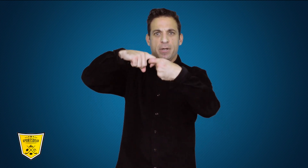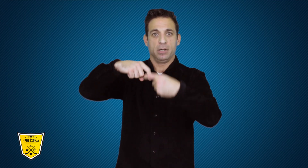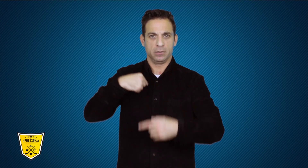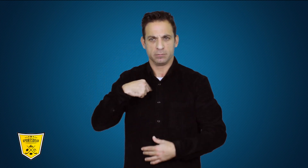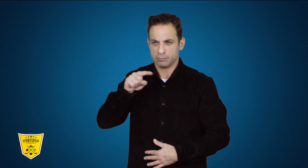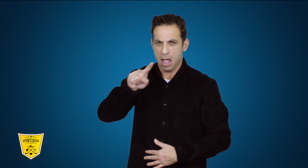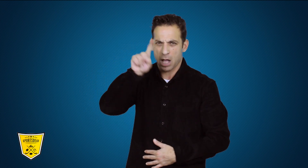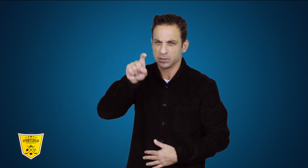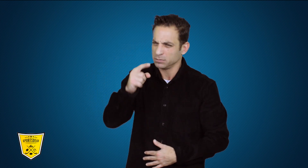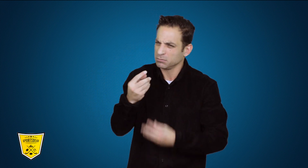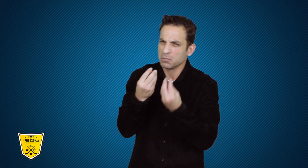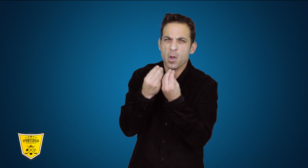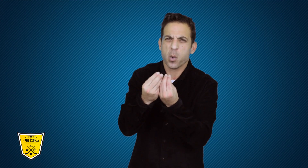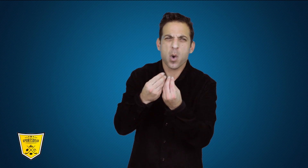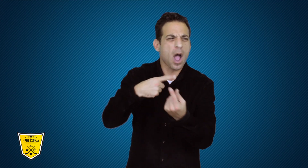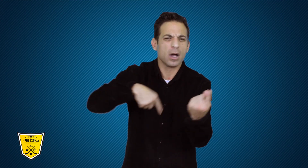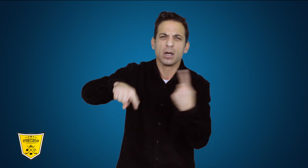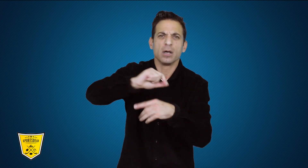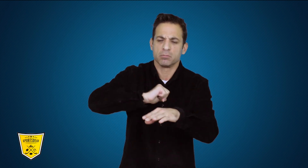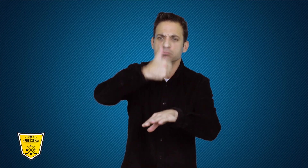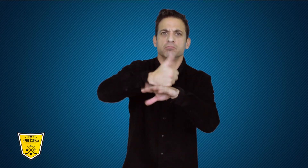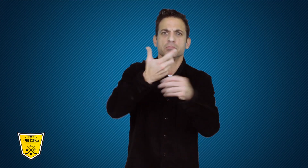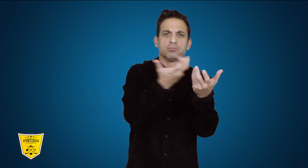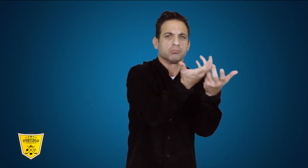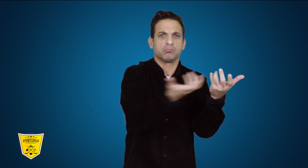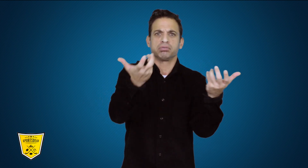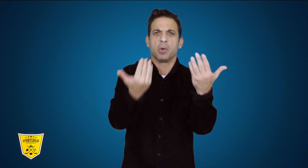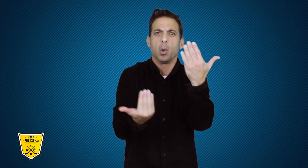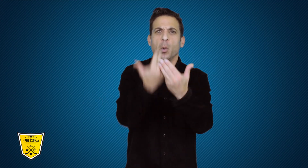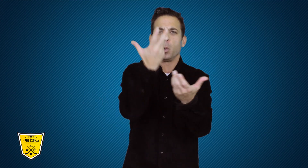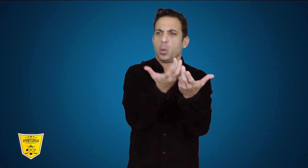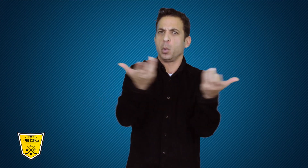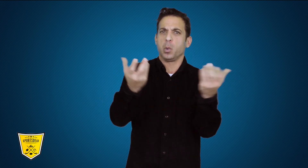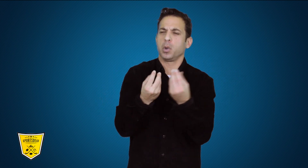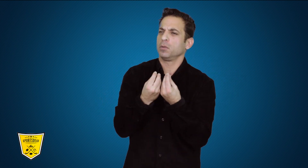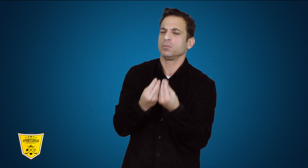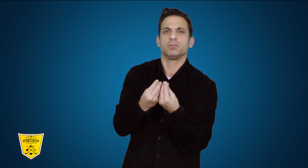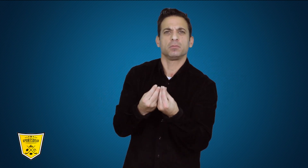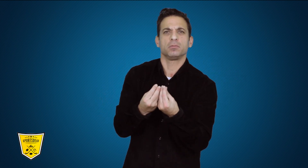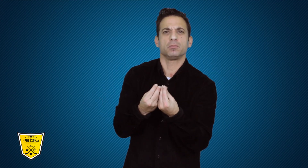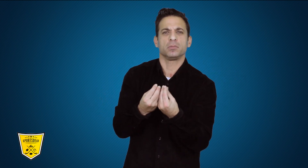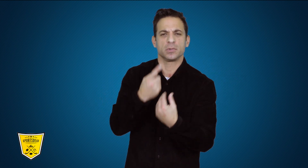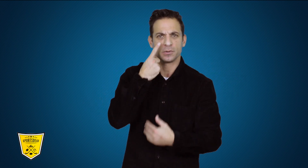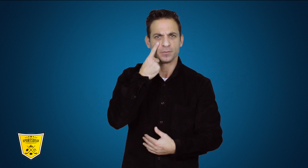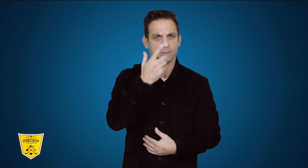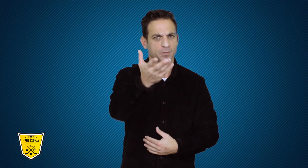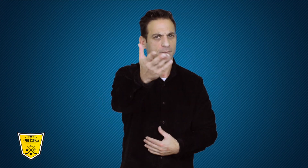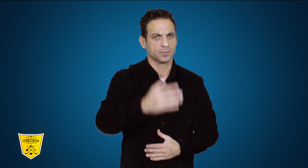We asked them why they launched a second group.